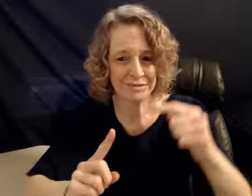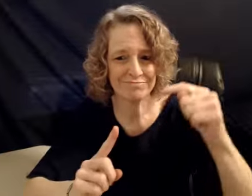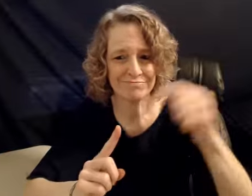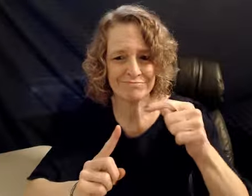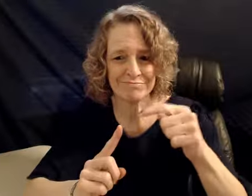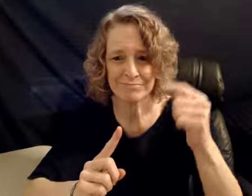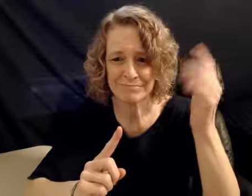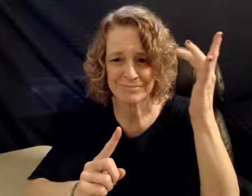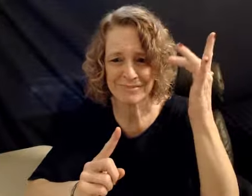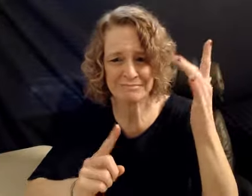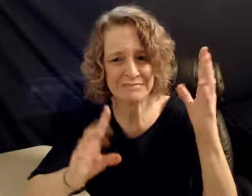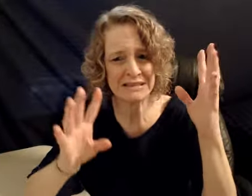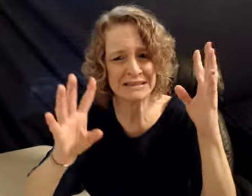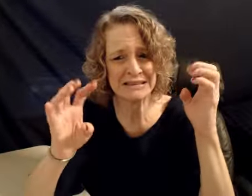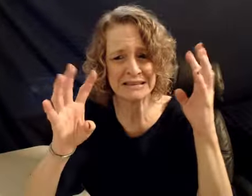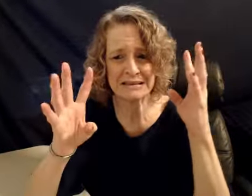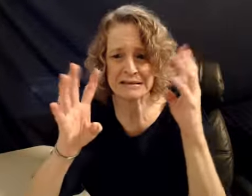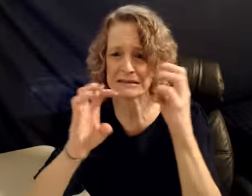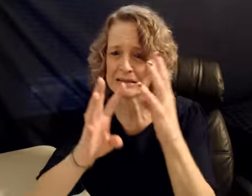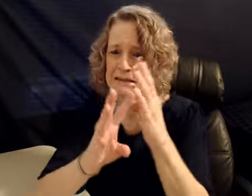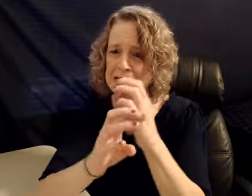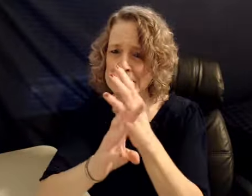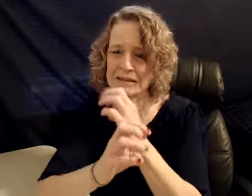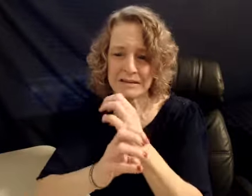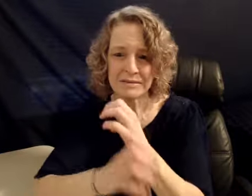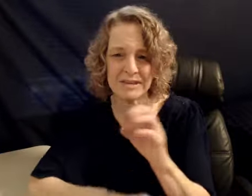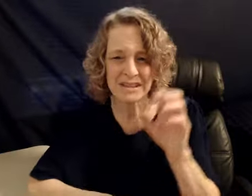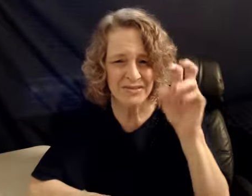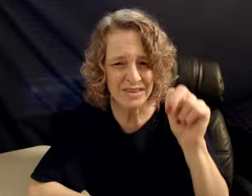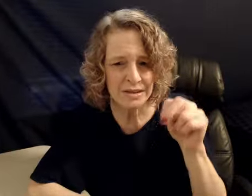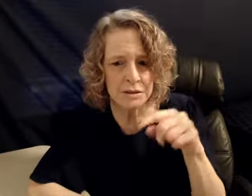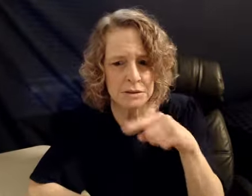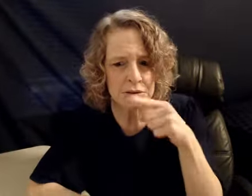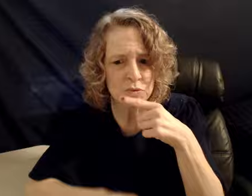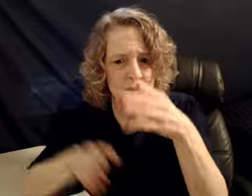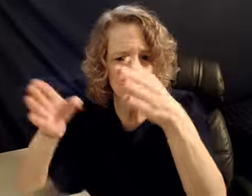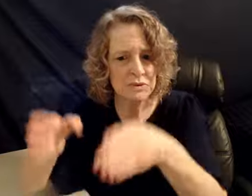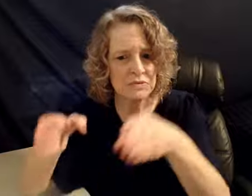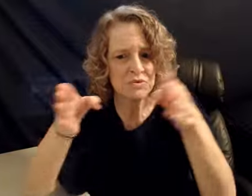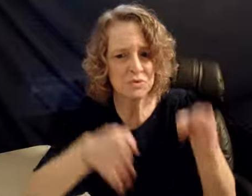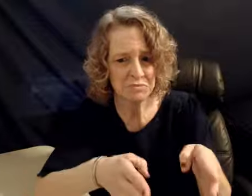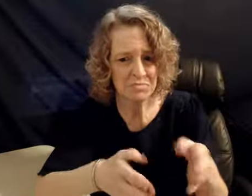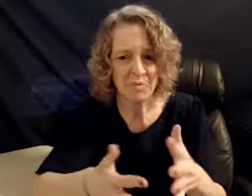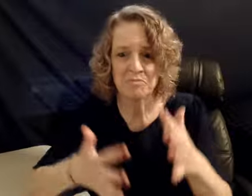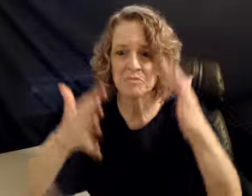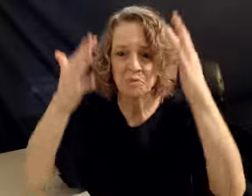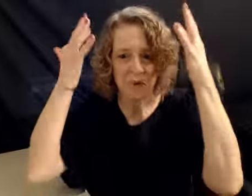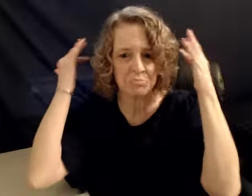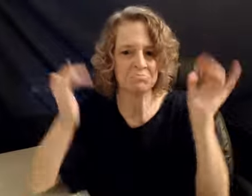Why? Because court proceedings can be complicated and overwhelming,